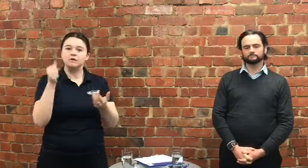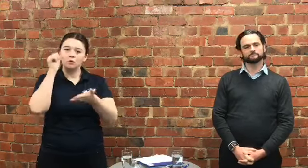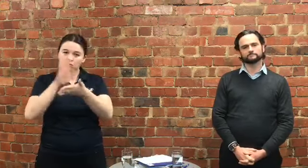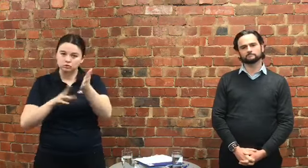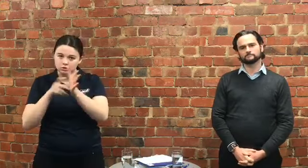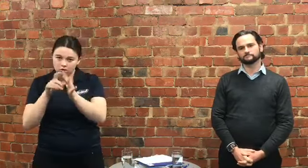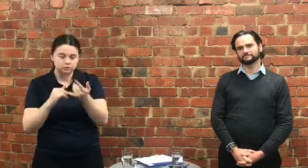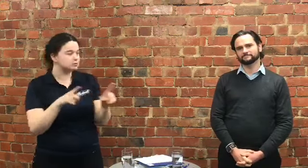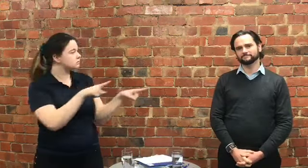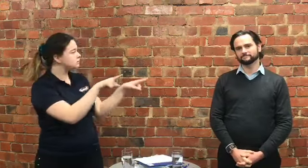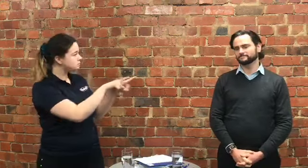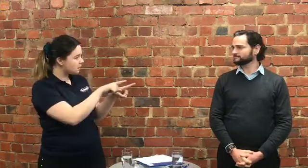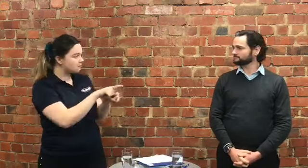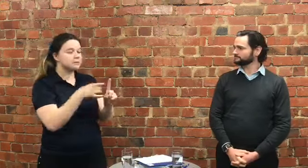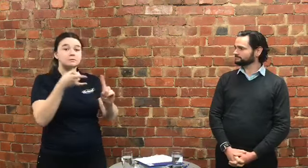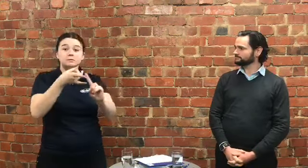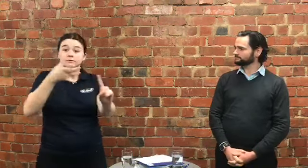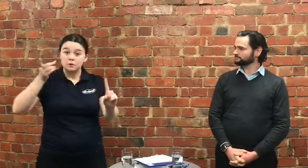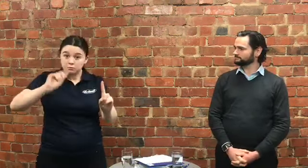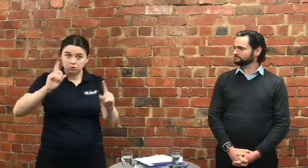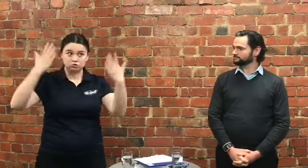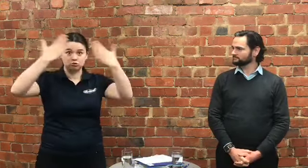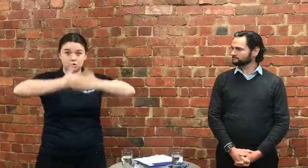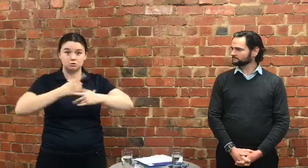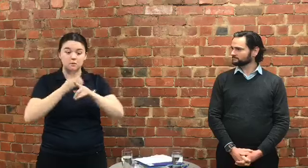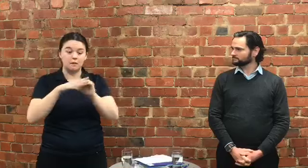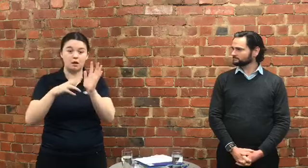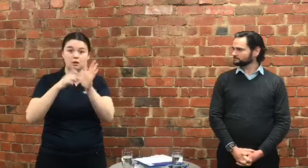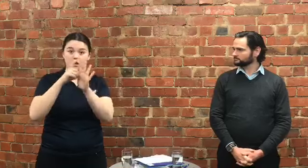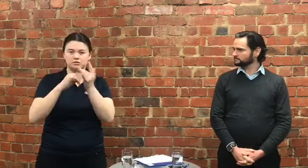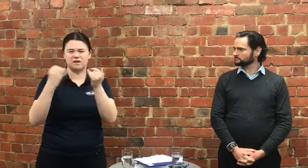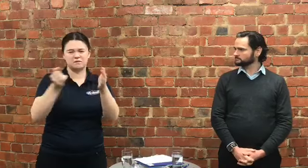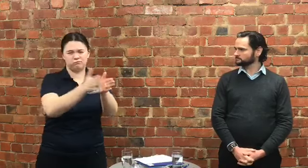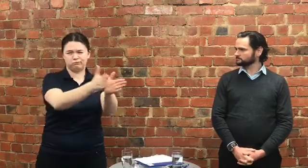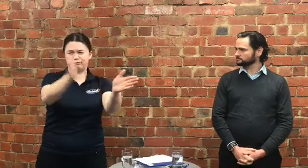and so Adam and I have joined in partnership tonight